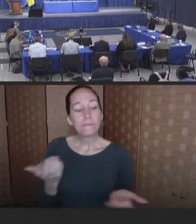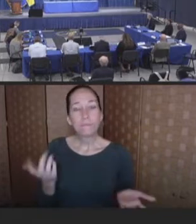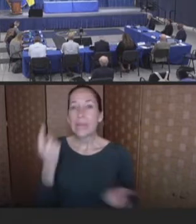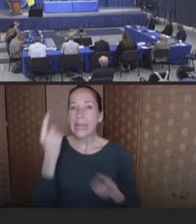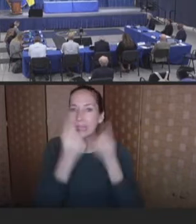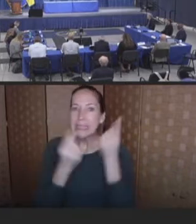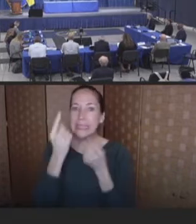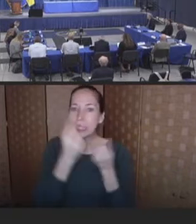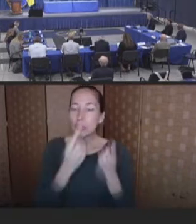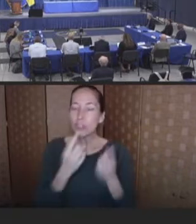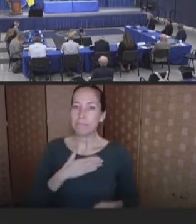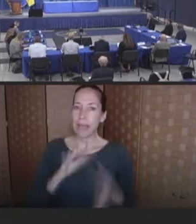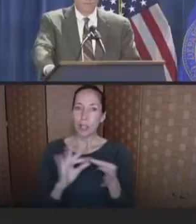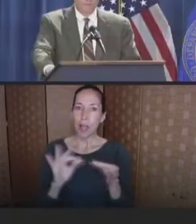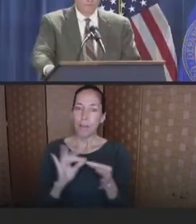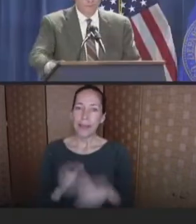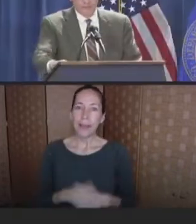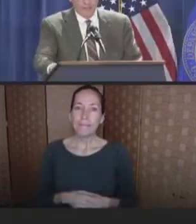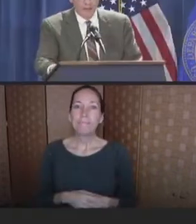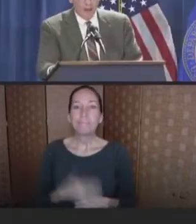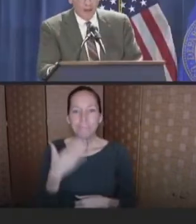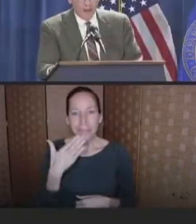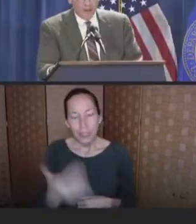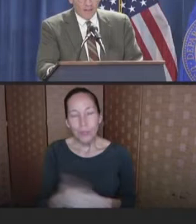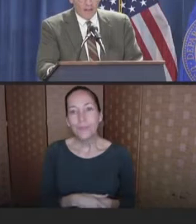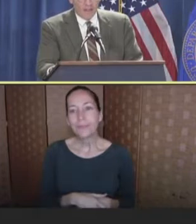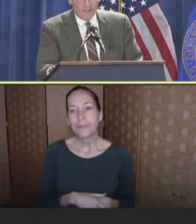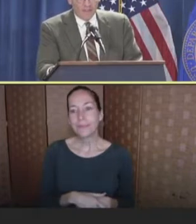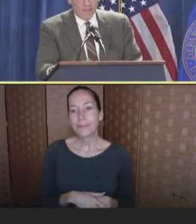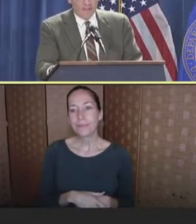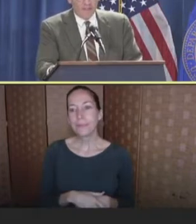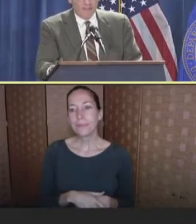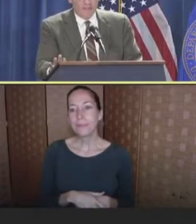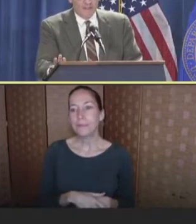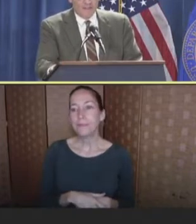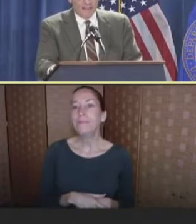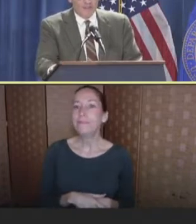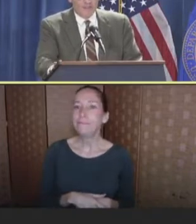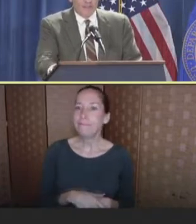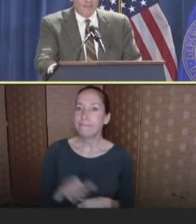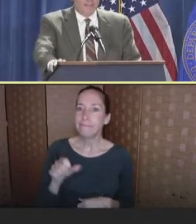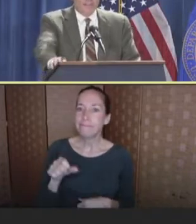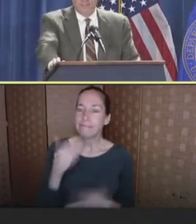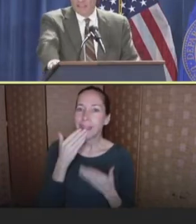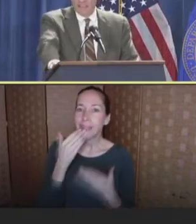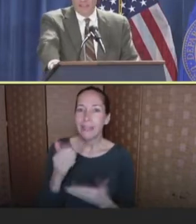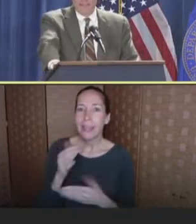Thank you. John Dunn: Yeah, thank you. Thank you, Jeff.